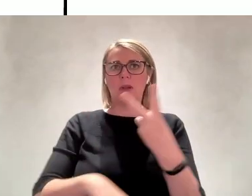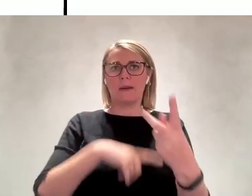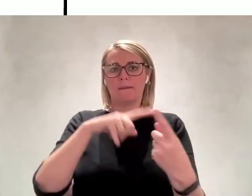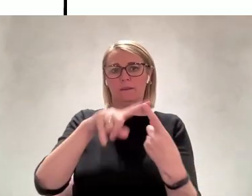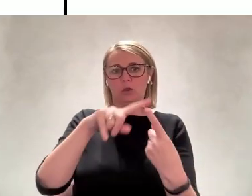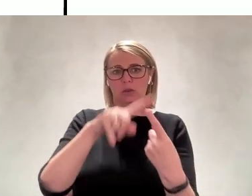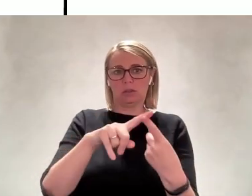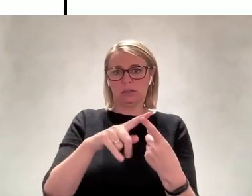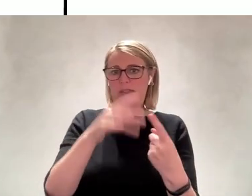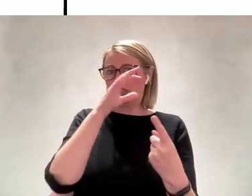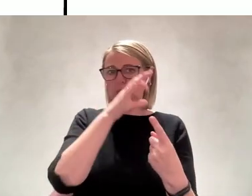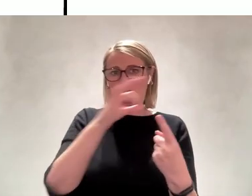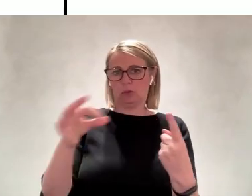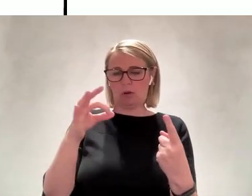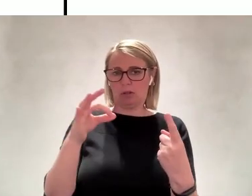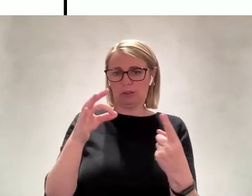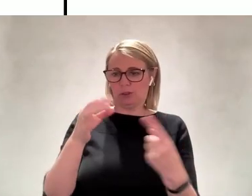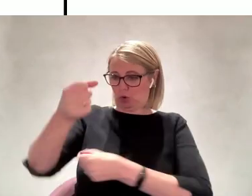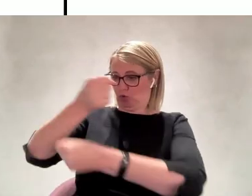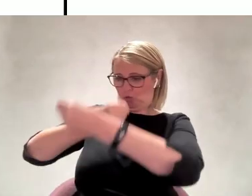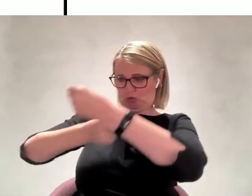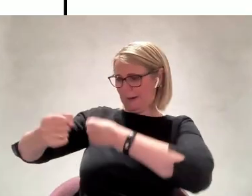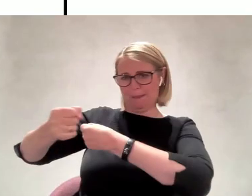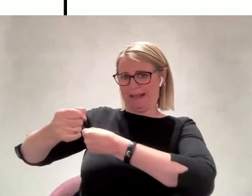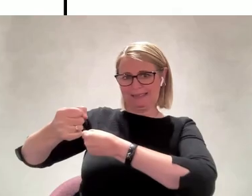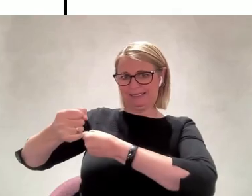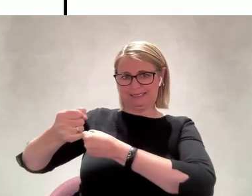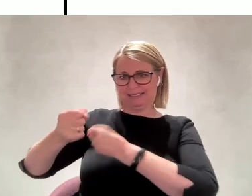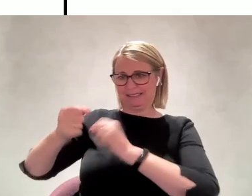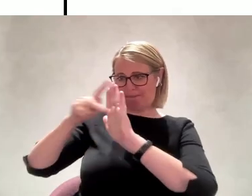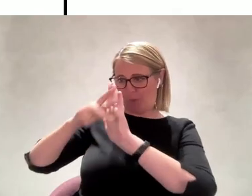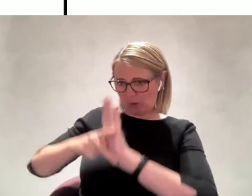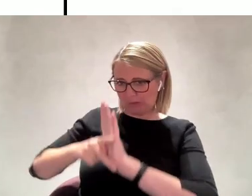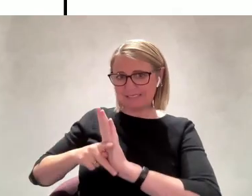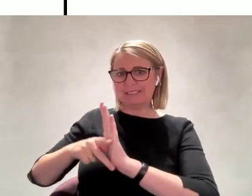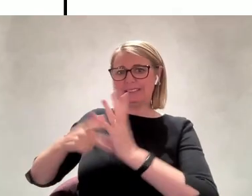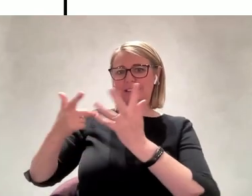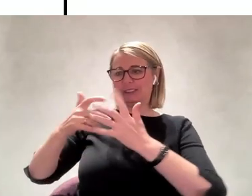Firstly, it isn't intended to replace existing policies,